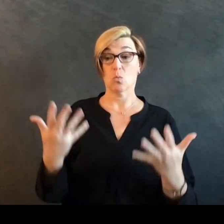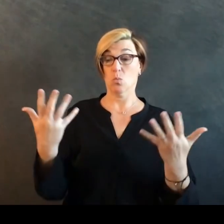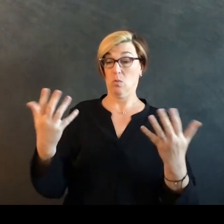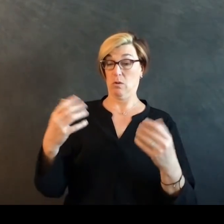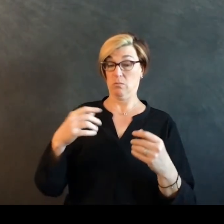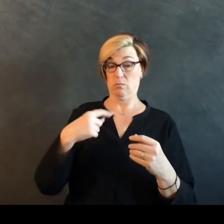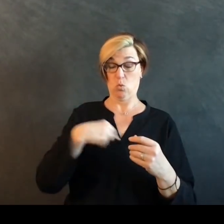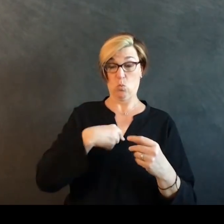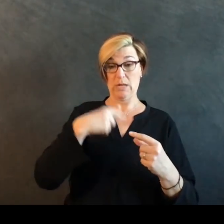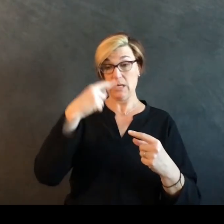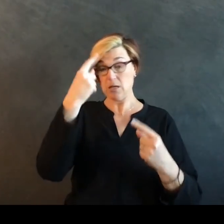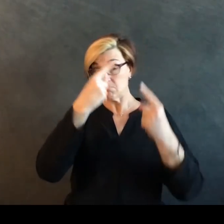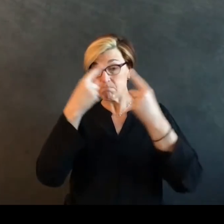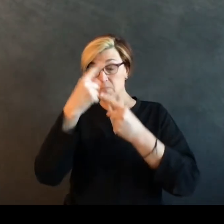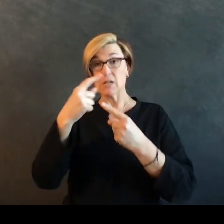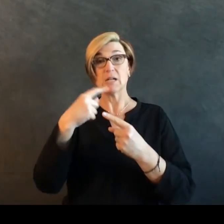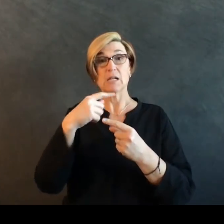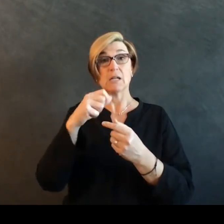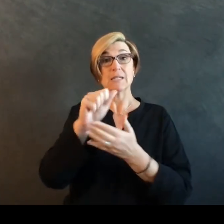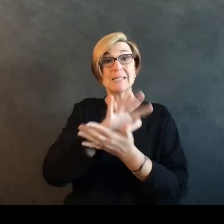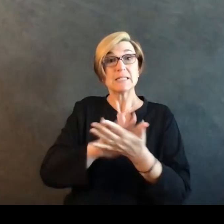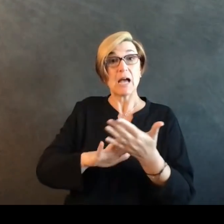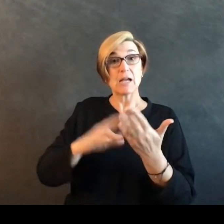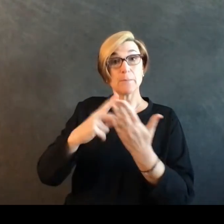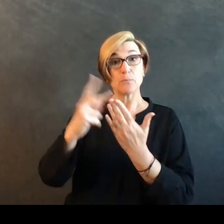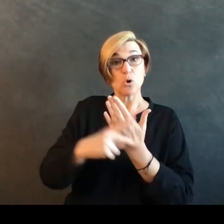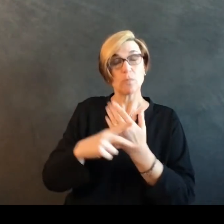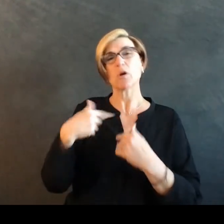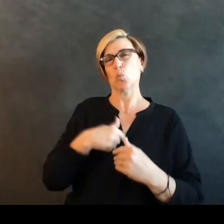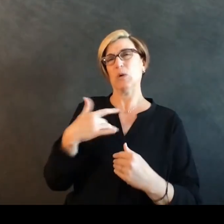thought that we had liquidity for about ten weeks and and that's what we've